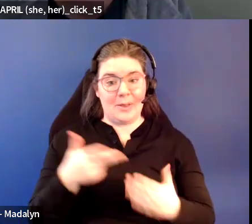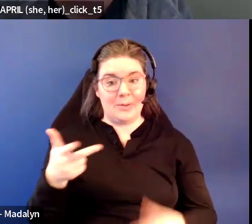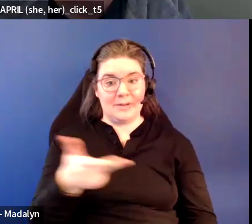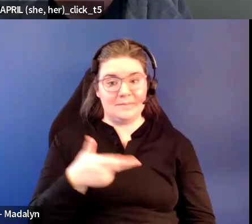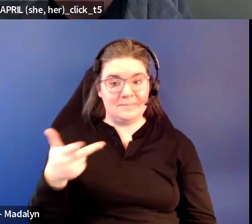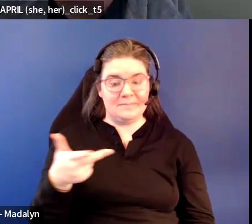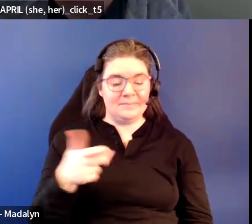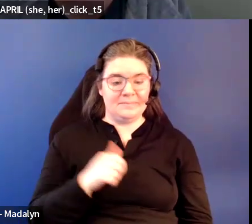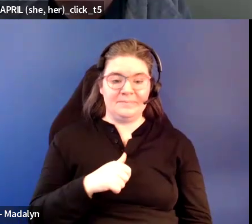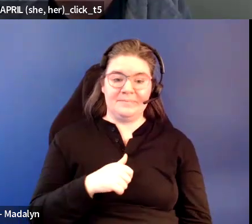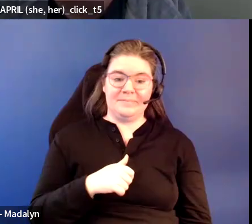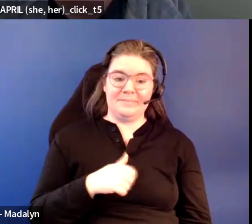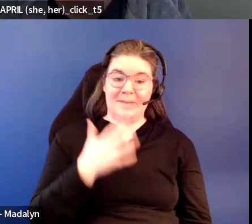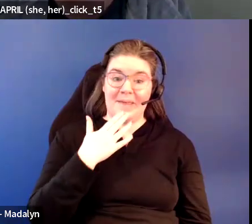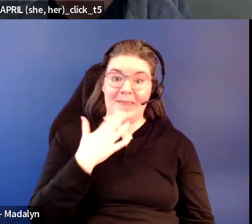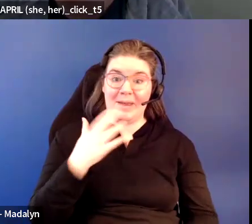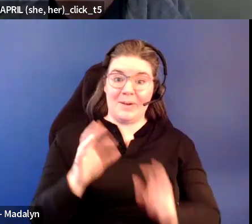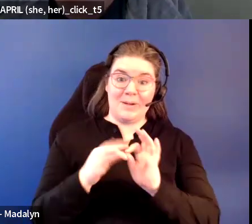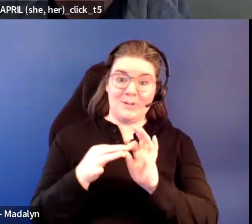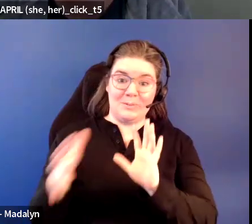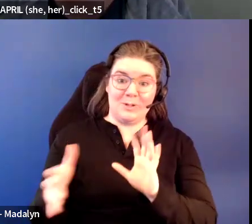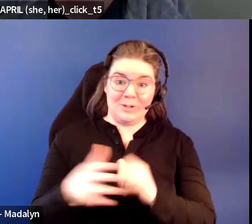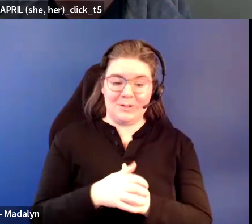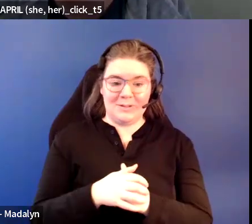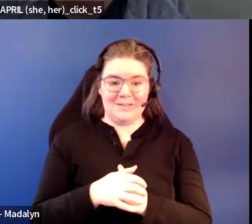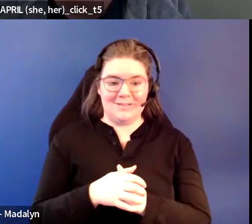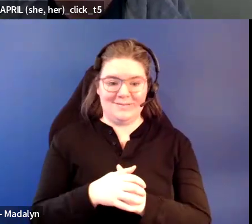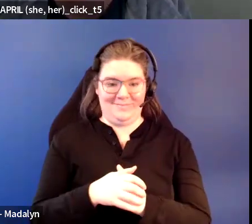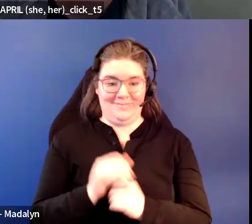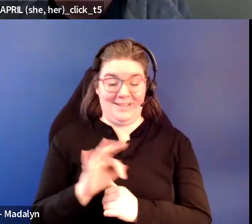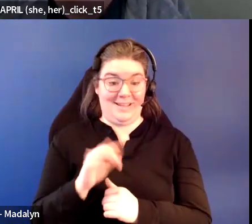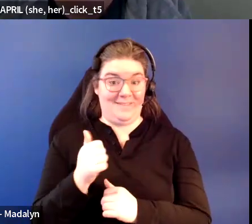Carolyn Grawi: thank you to the silent interpreters. That, I guess, is, if anybody wanted to hear this recording, which